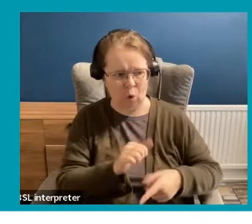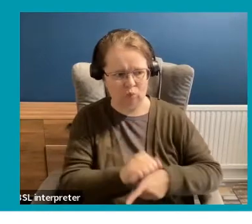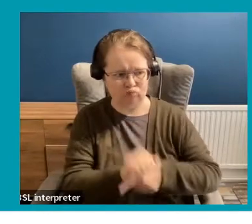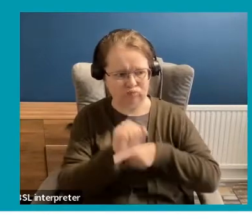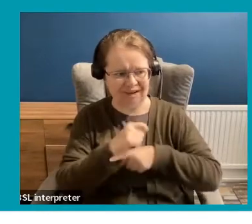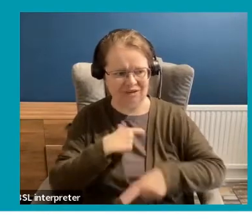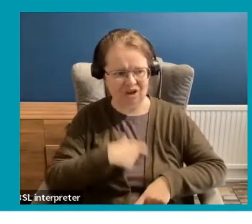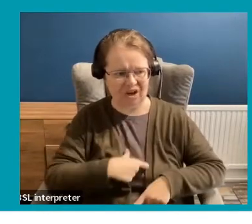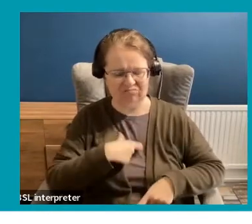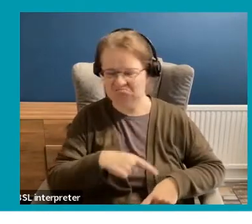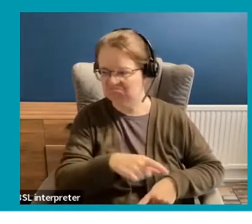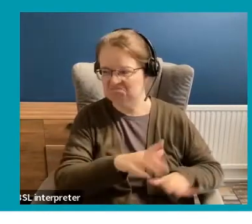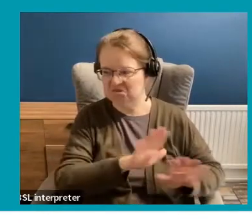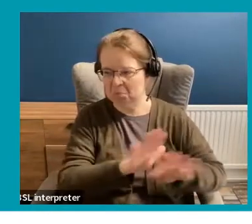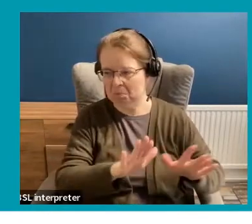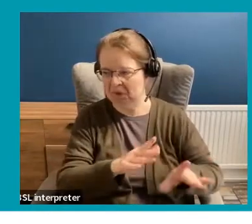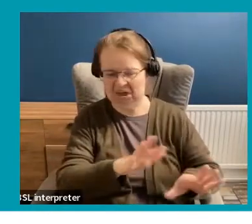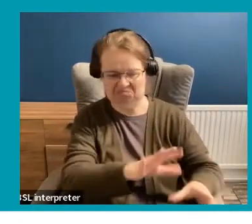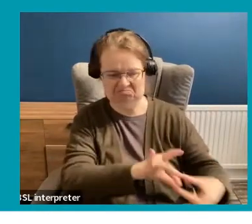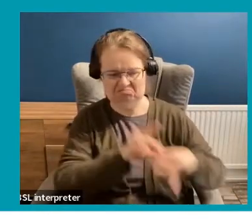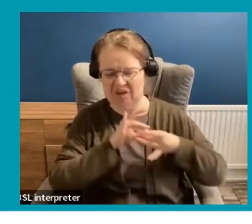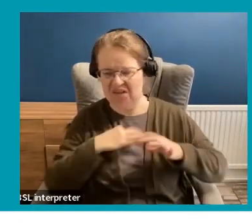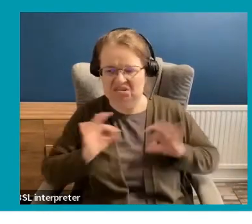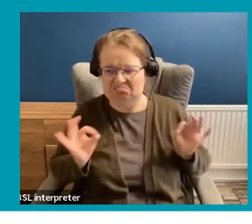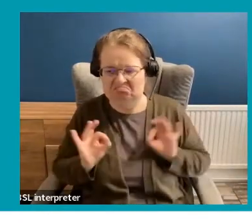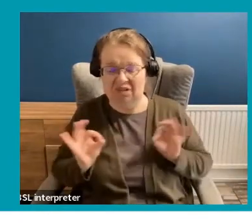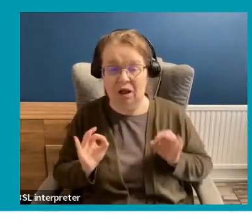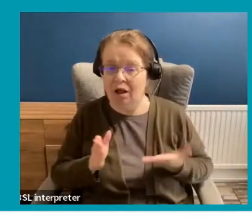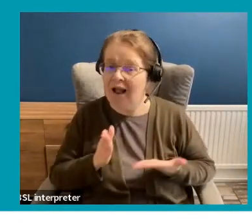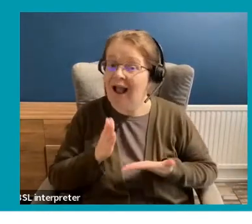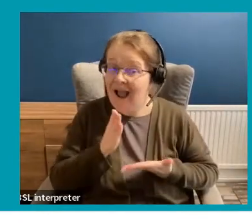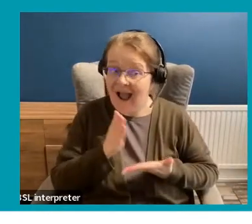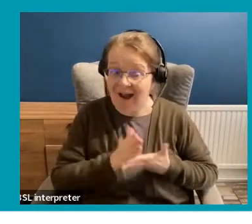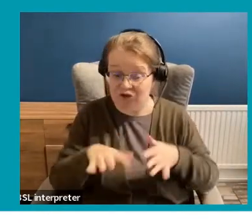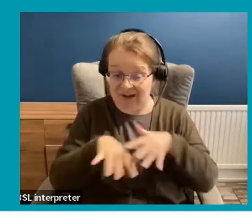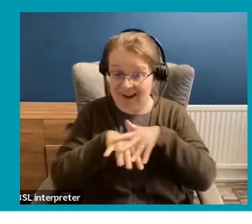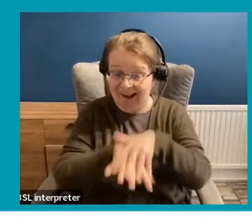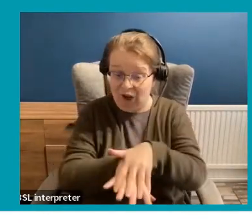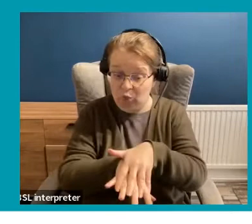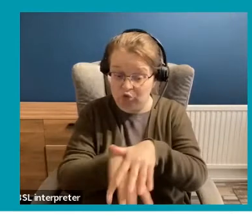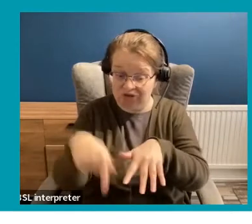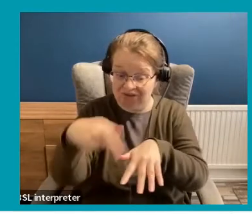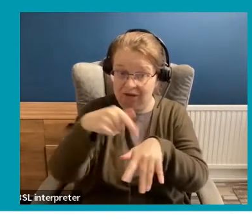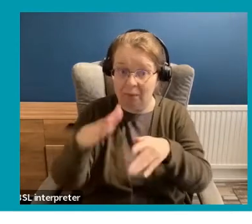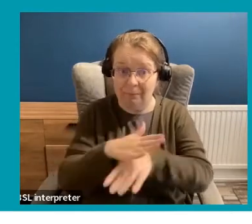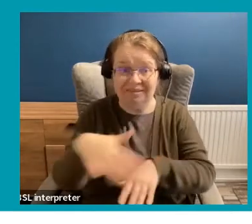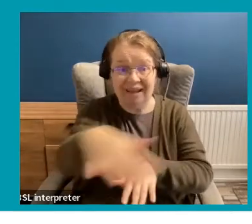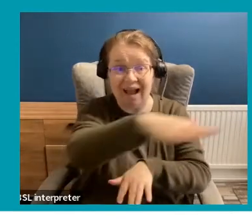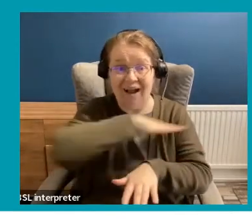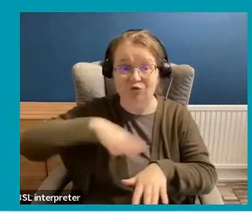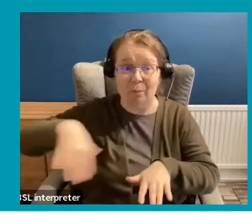stuff does not relate to me but actually inclusion means everybody. Nobody is excluded.